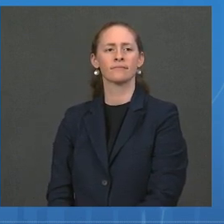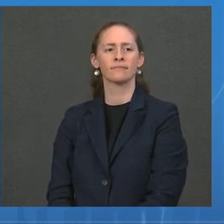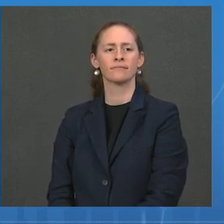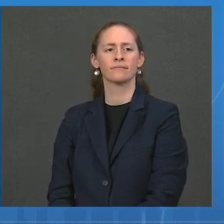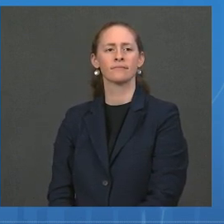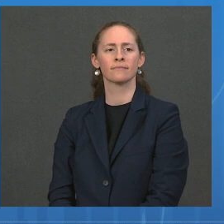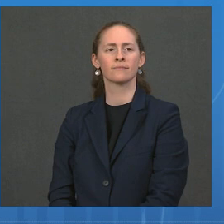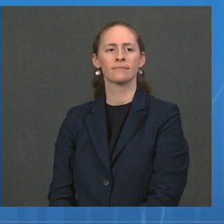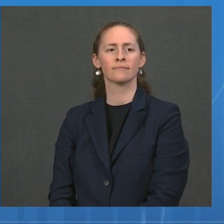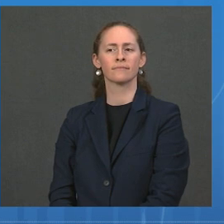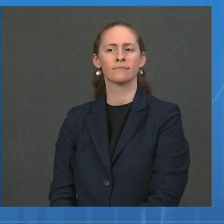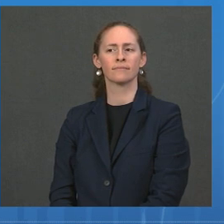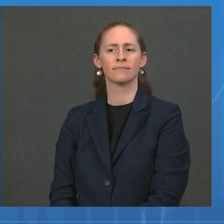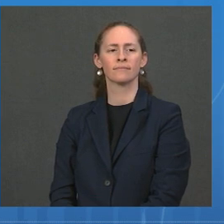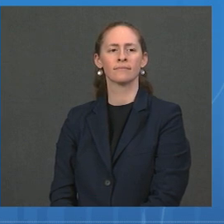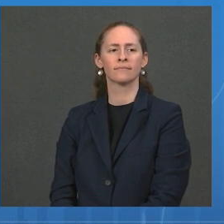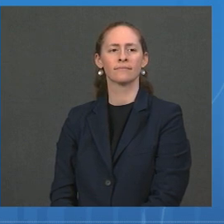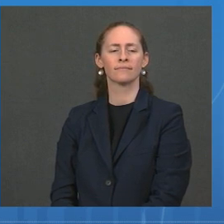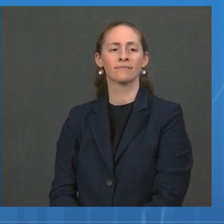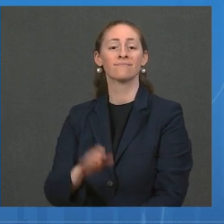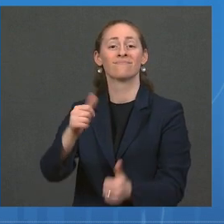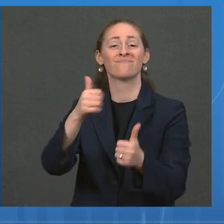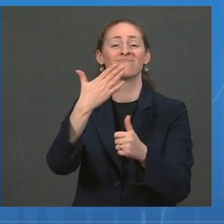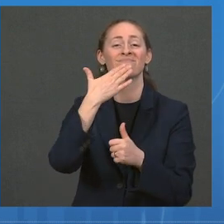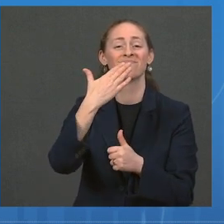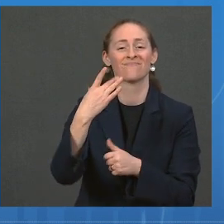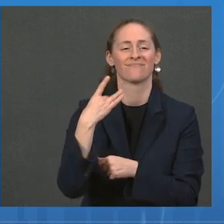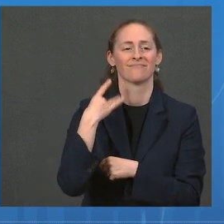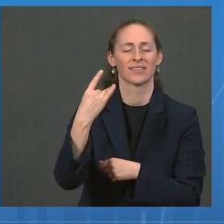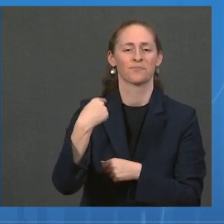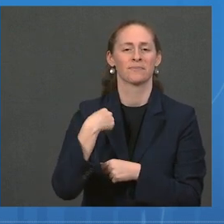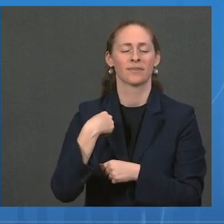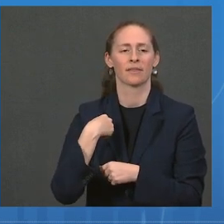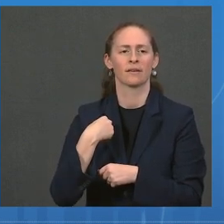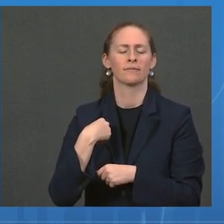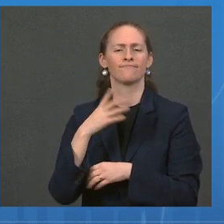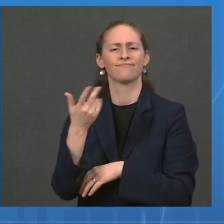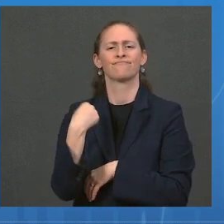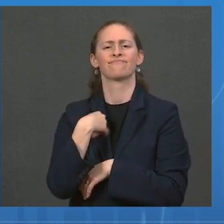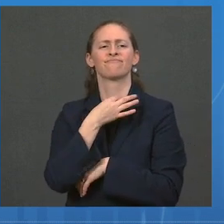The Press: Hey, guys. Thank you for taking my question. I'm curious -- you know, you talked about the lessons